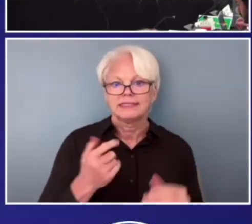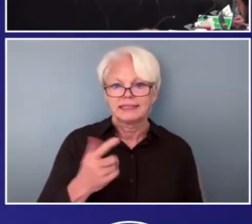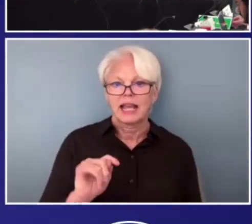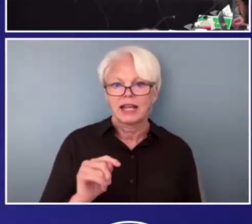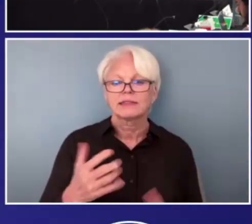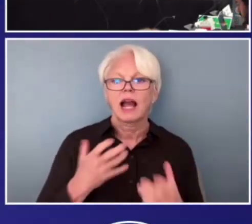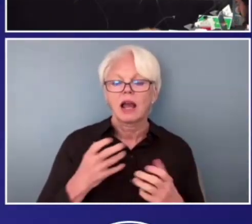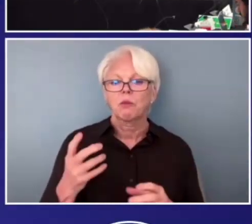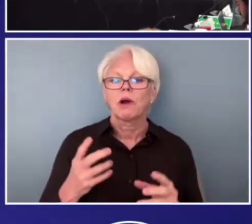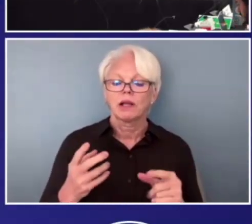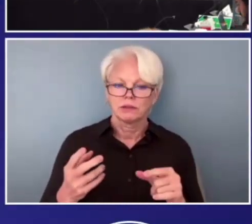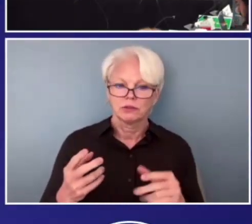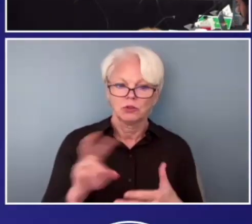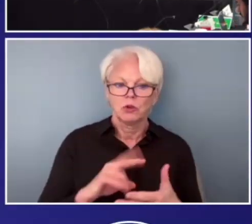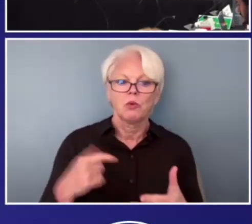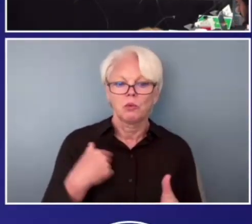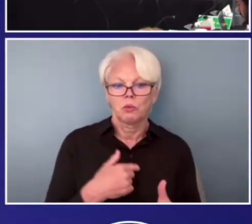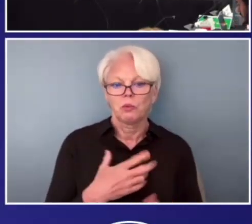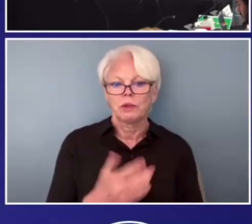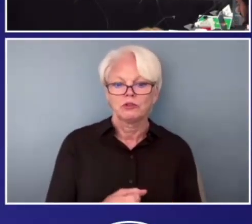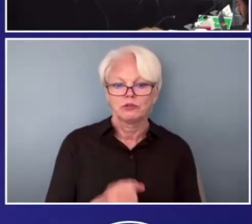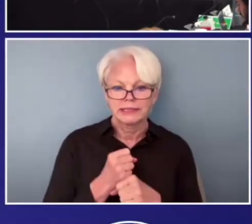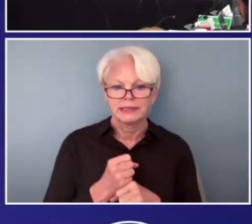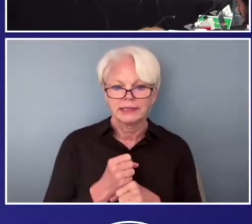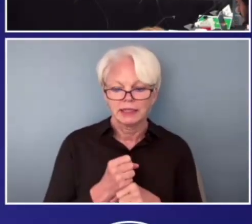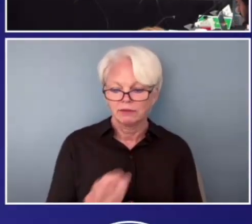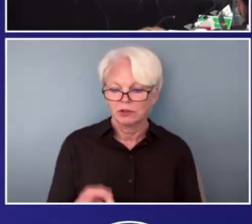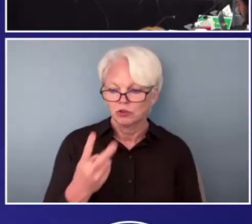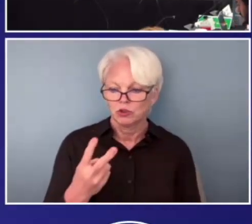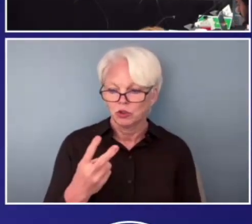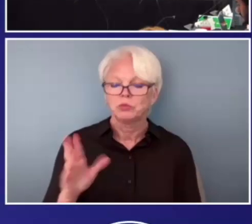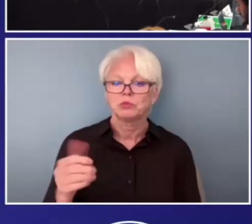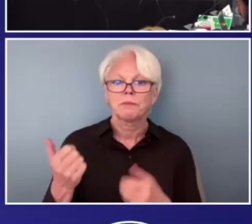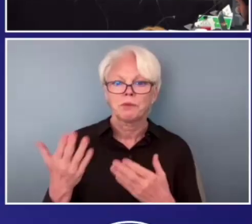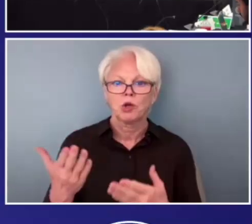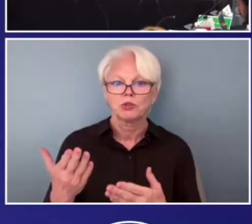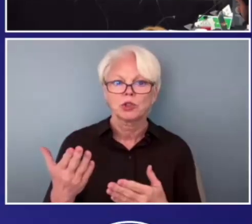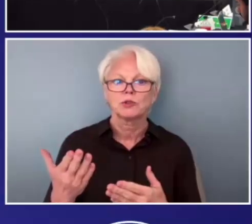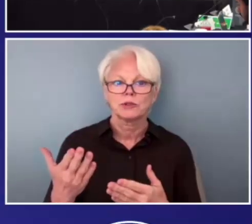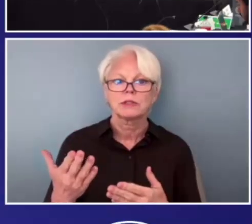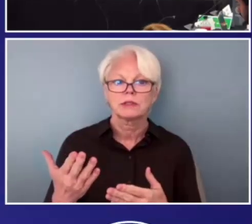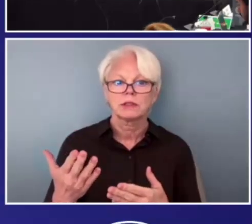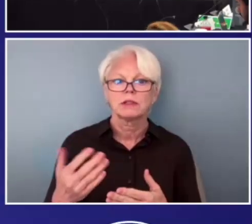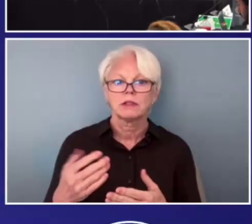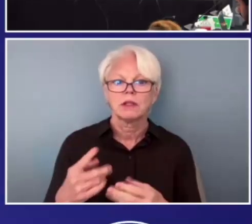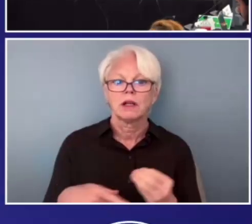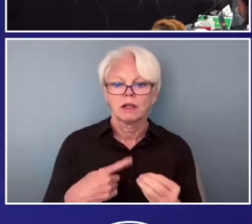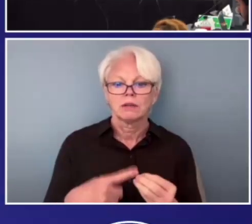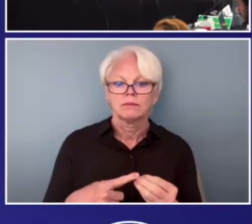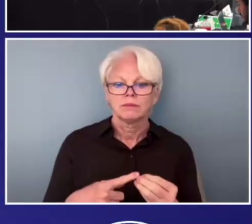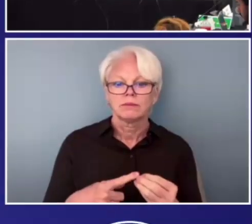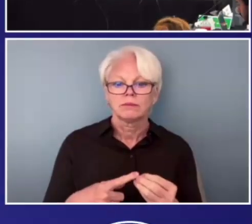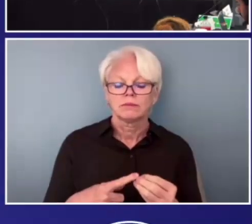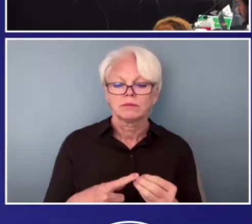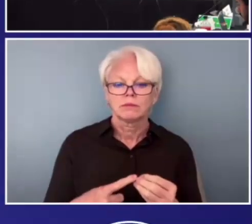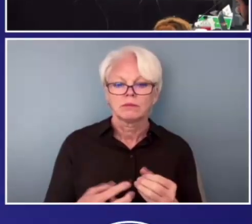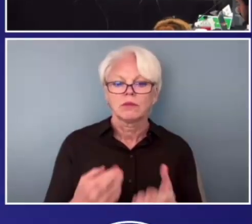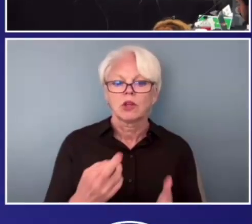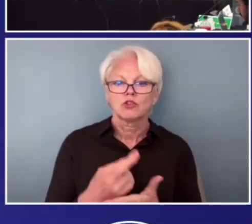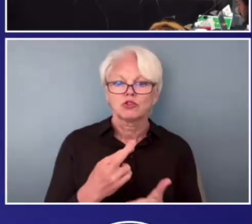we received two proposals regarding the rehabilitation regulations for